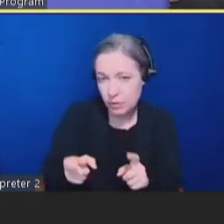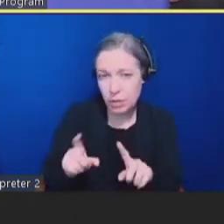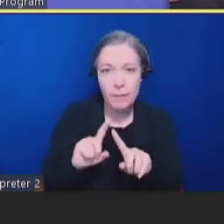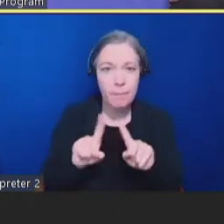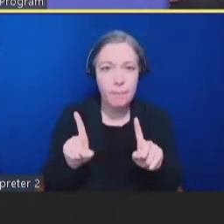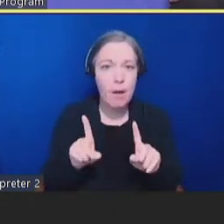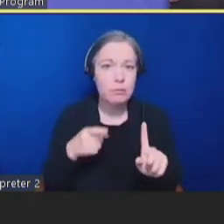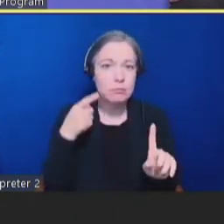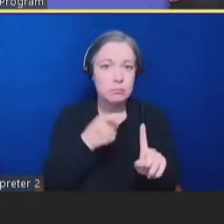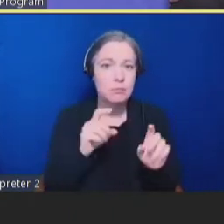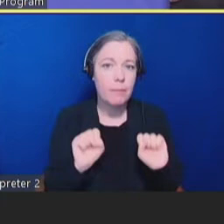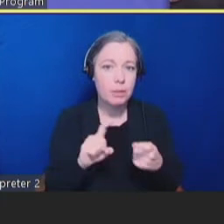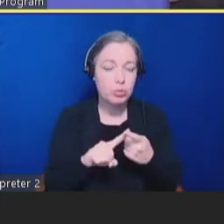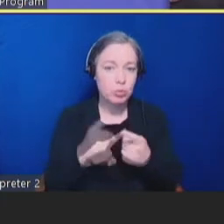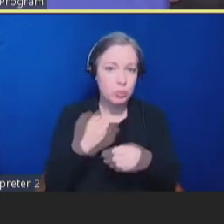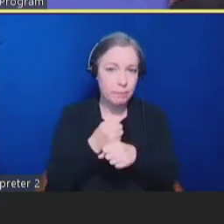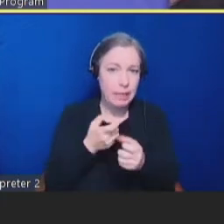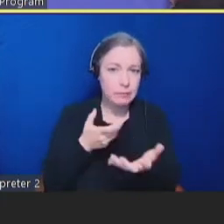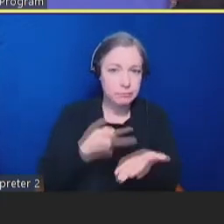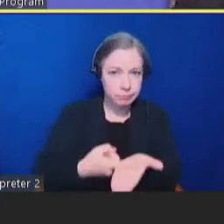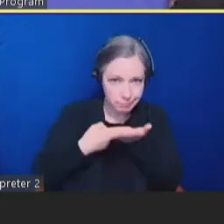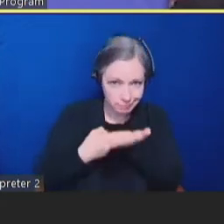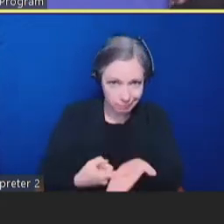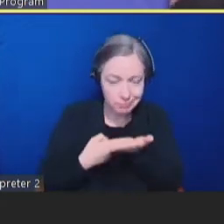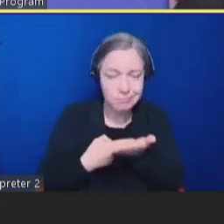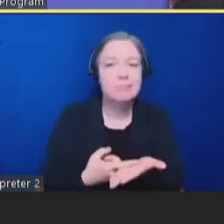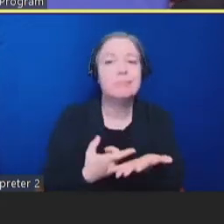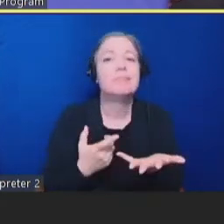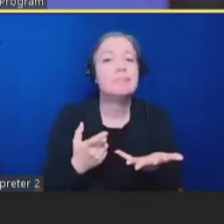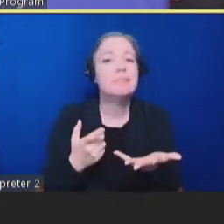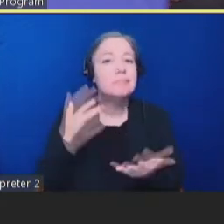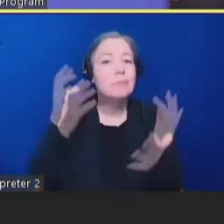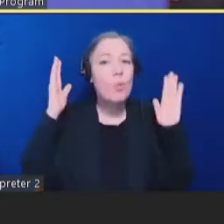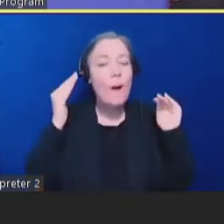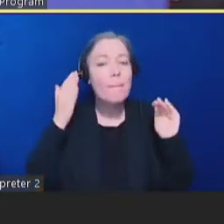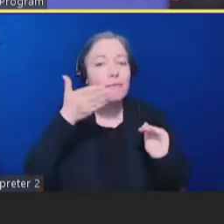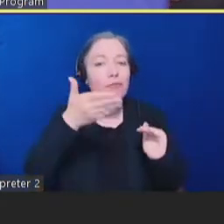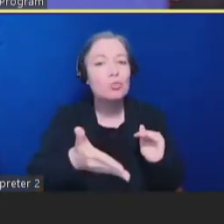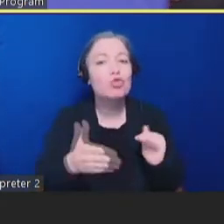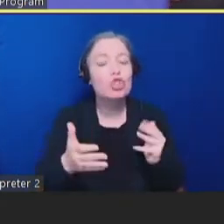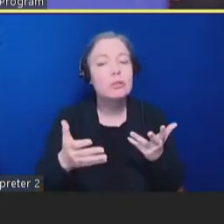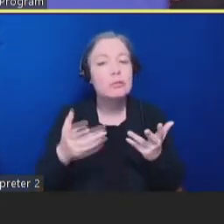the first place. And to, in the hopes of the future, if another pandemic or -- were